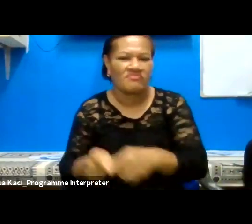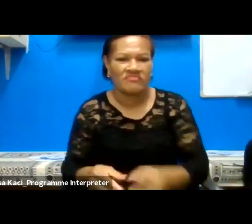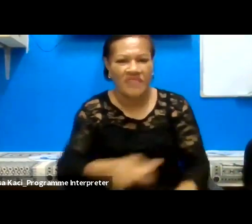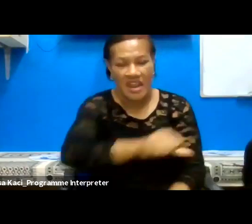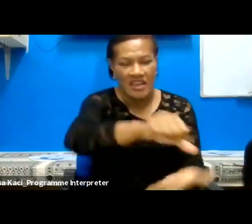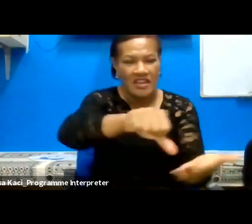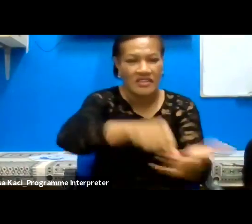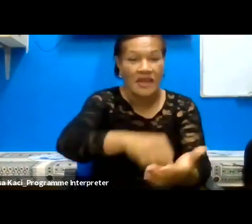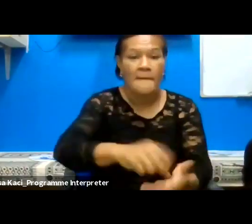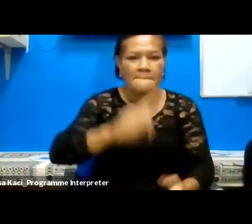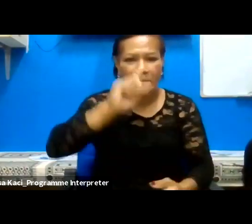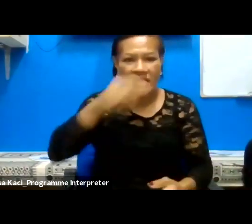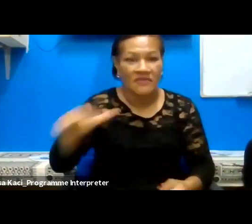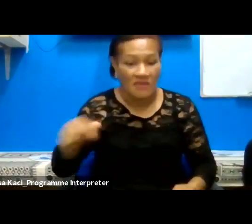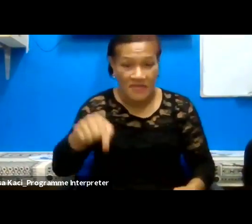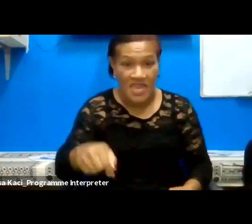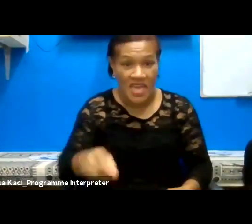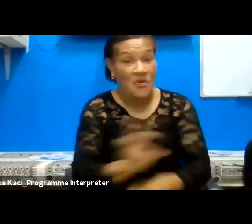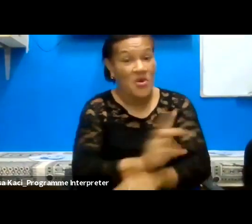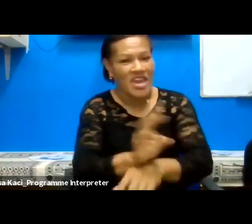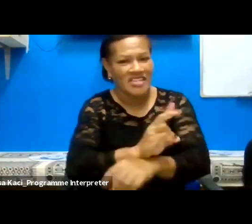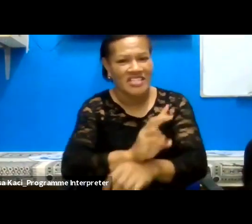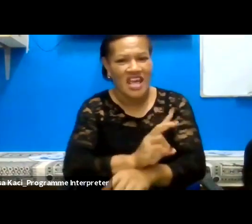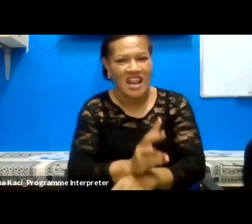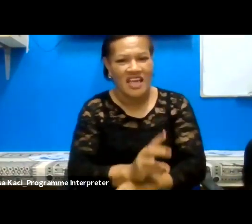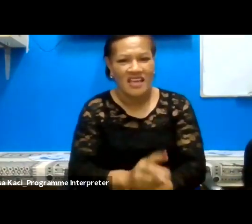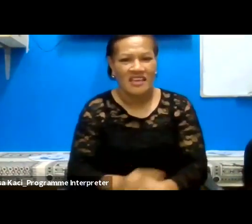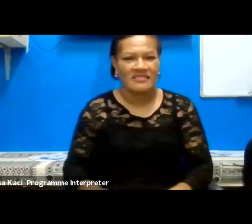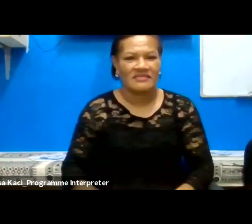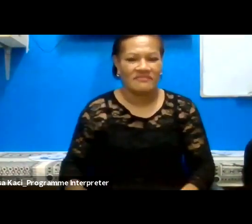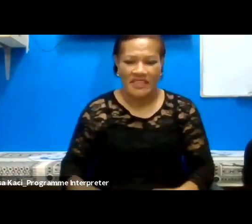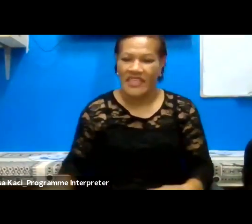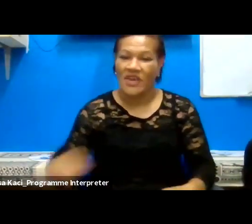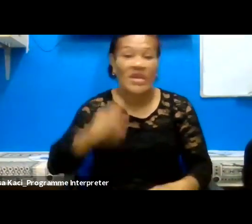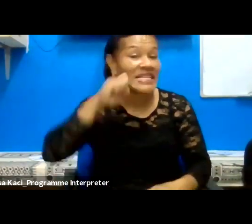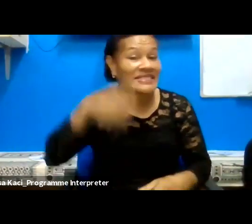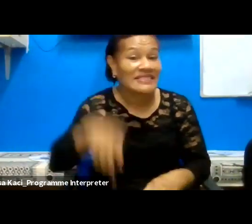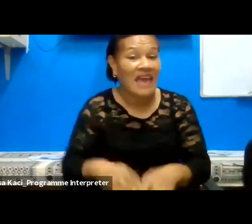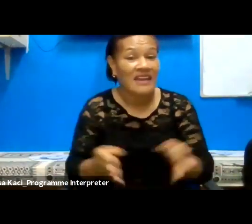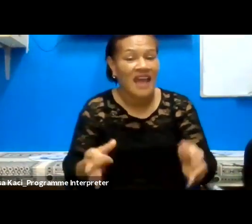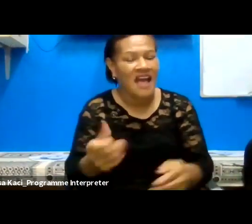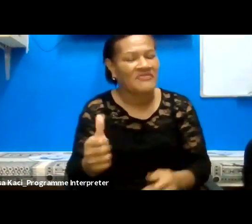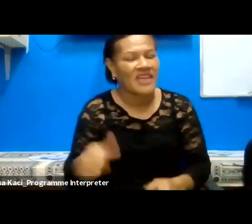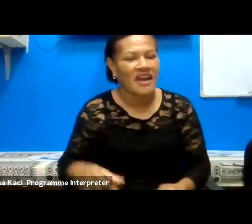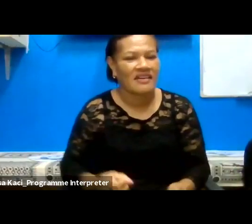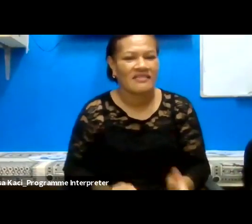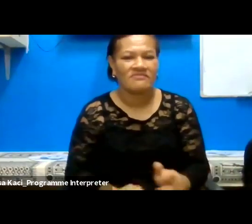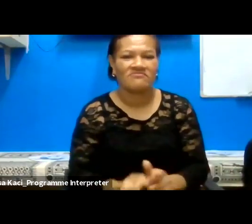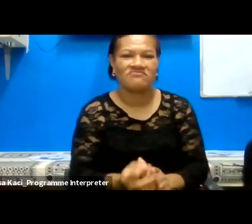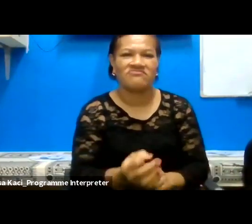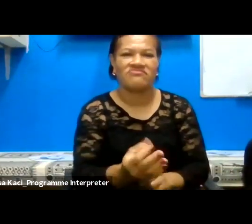This year, we celebrate the